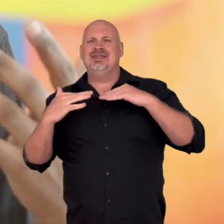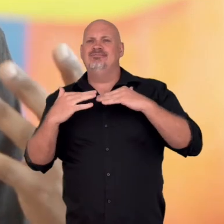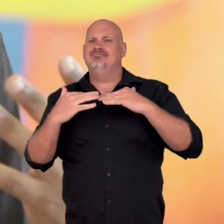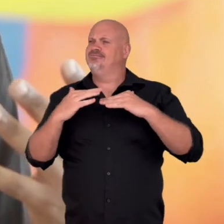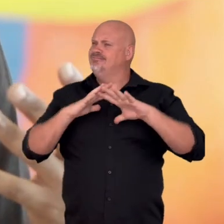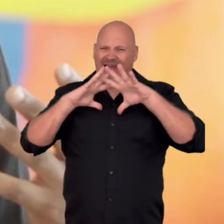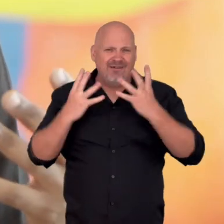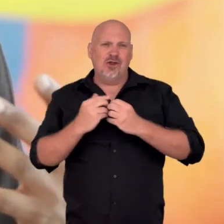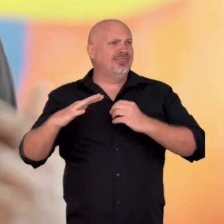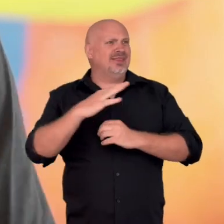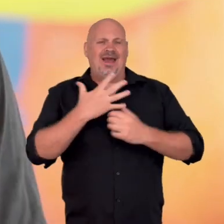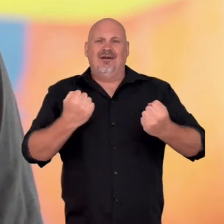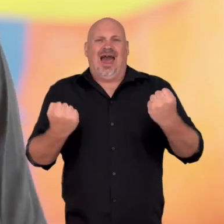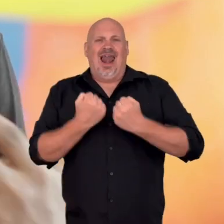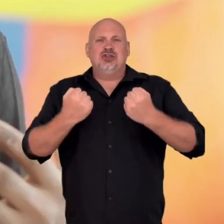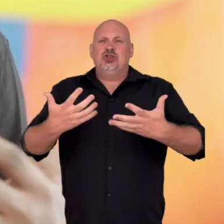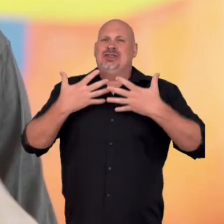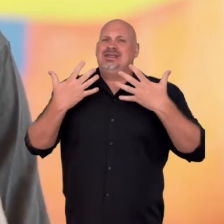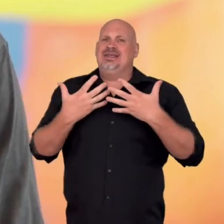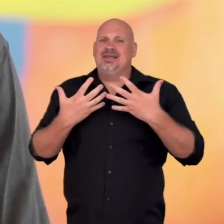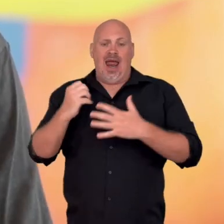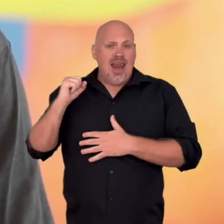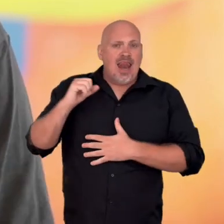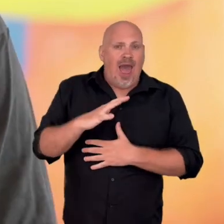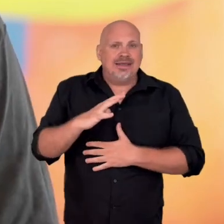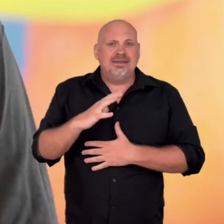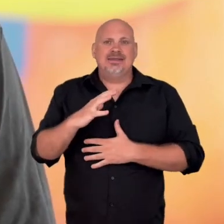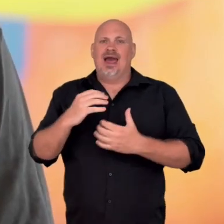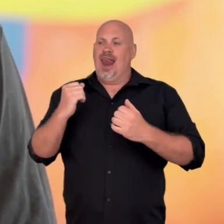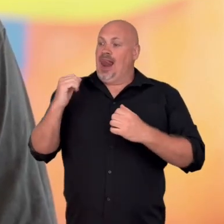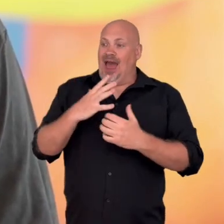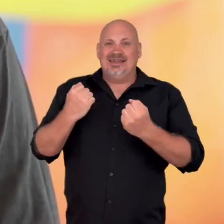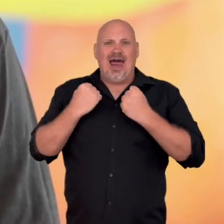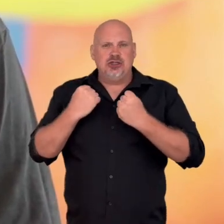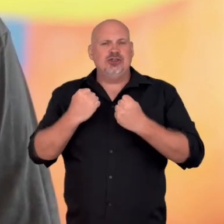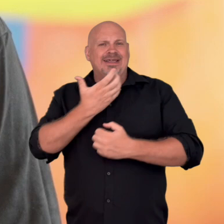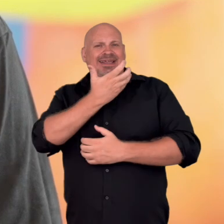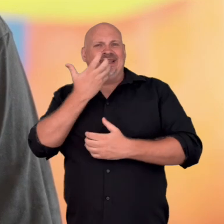light energy as light energy as heat and when I paint my world